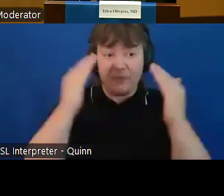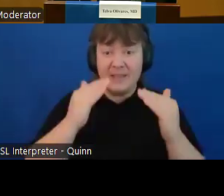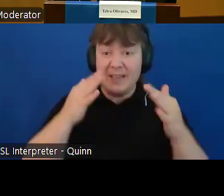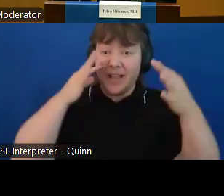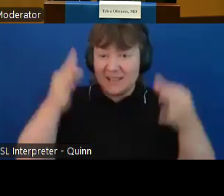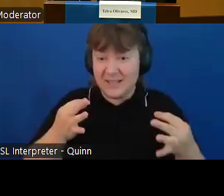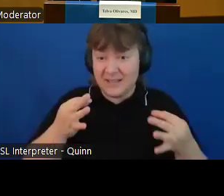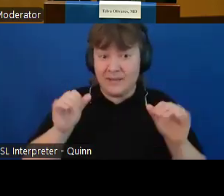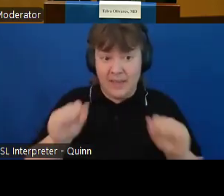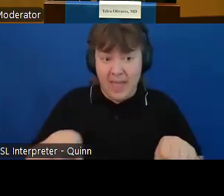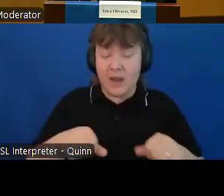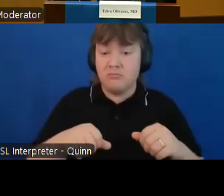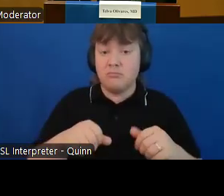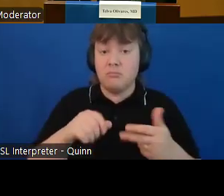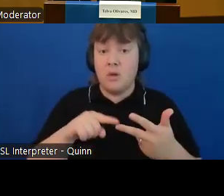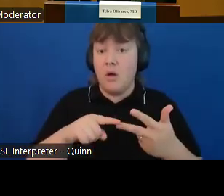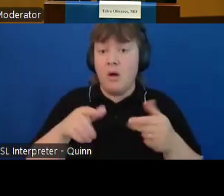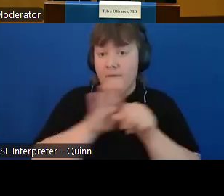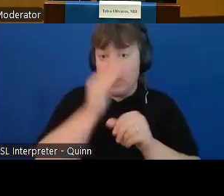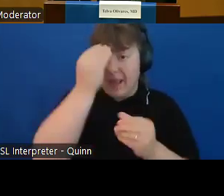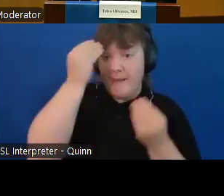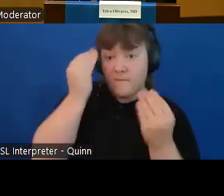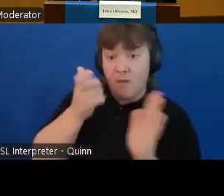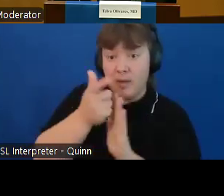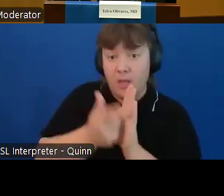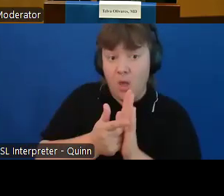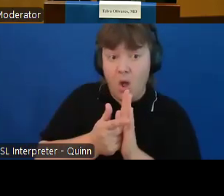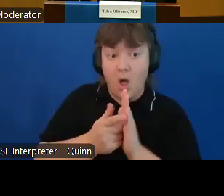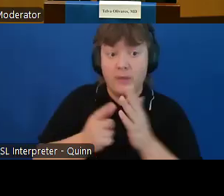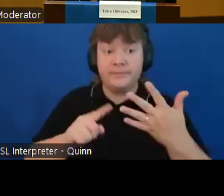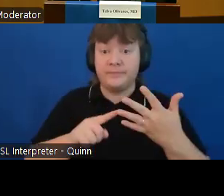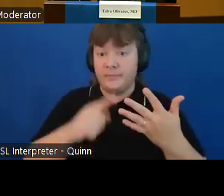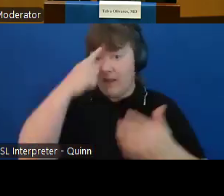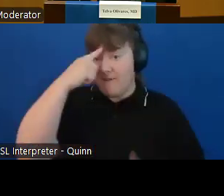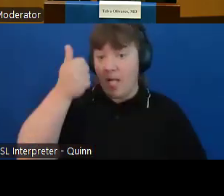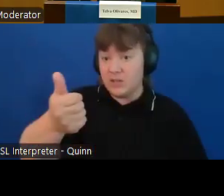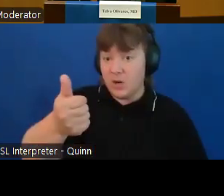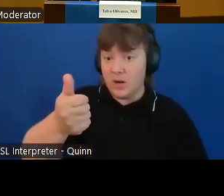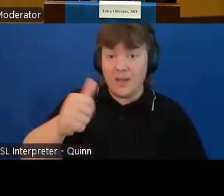to be fully informed of the law. This has to be an act that is voluntary. autonomous, not coerced,